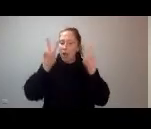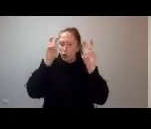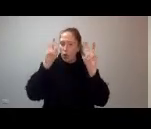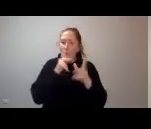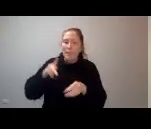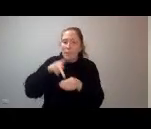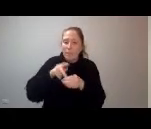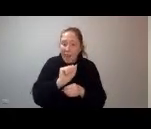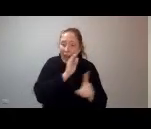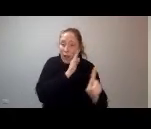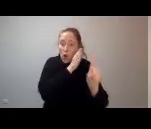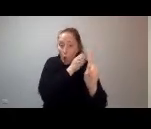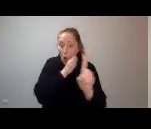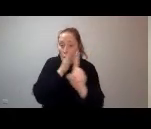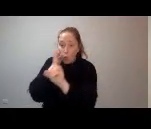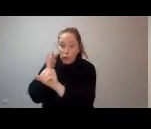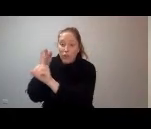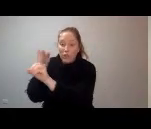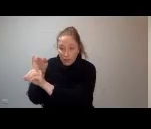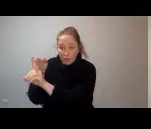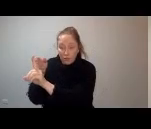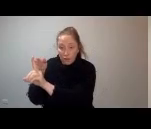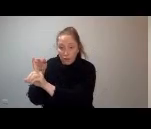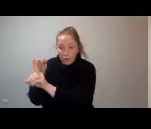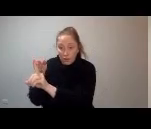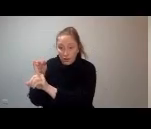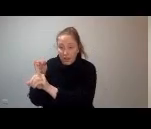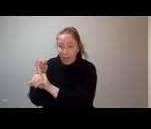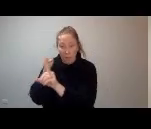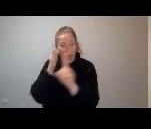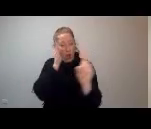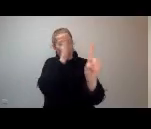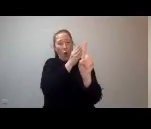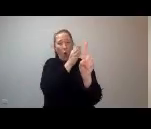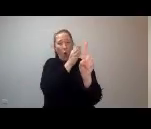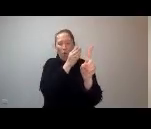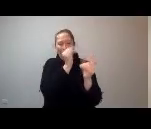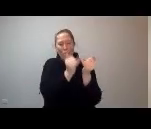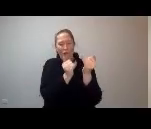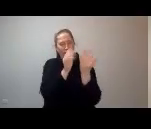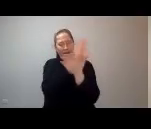but the problem is that goals are very hard to measure and they're often very poorly formed,